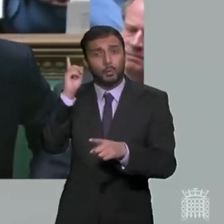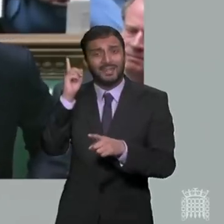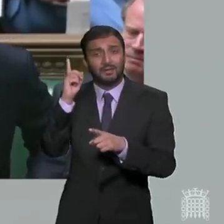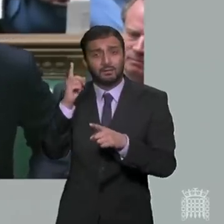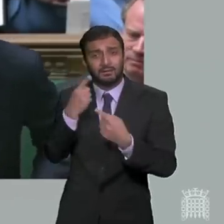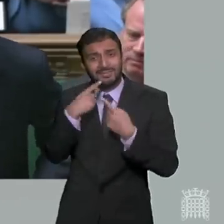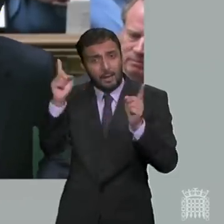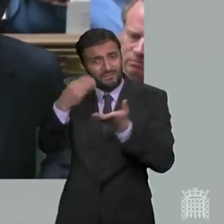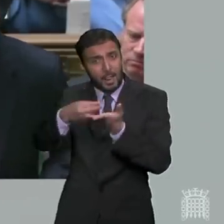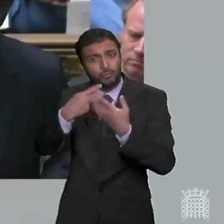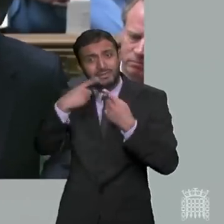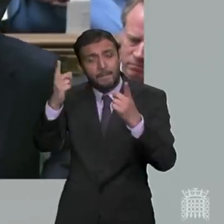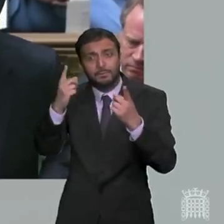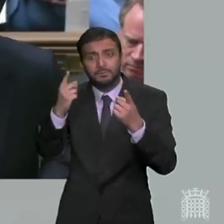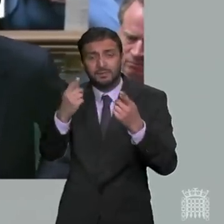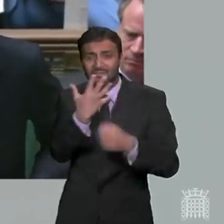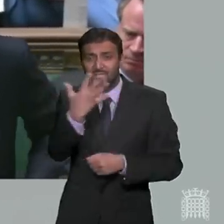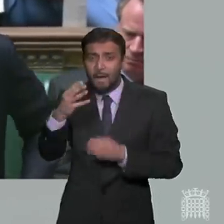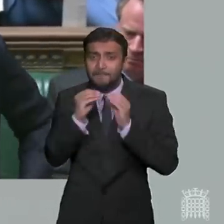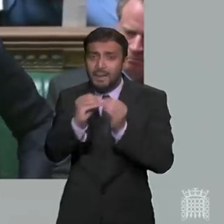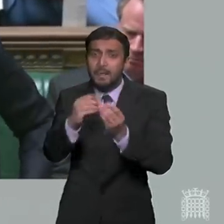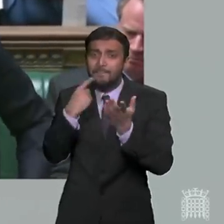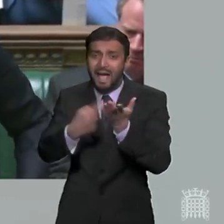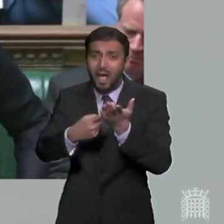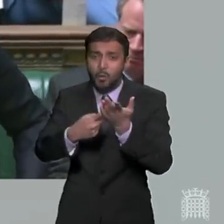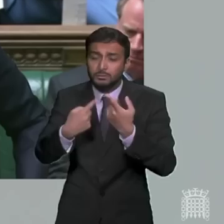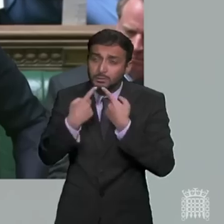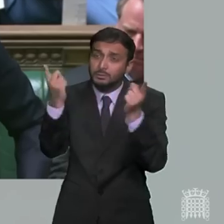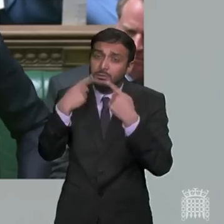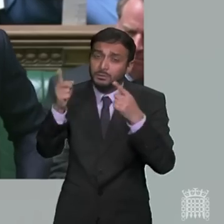billion to support families and businesses across the United Kingdom with their energy bills.